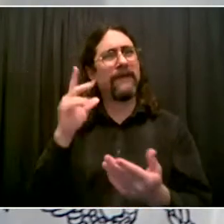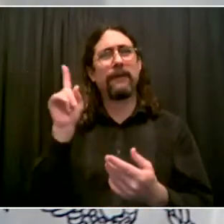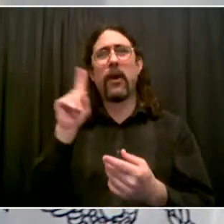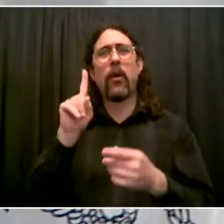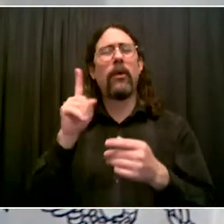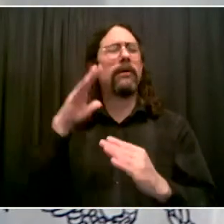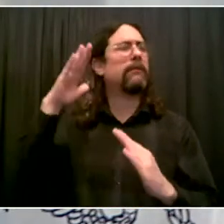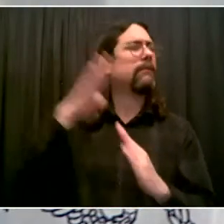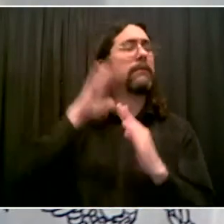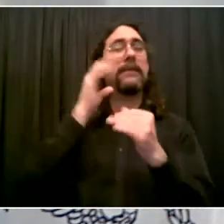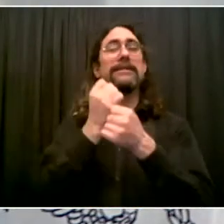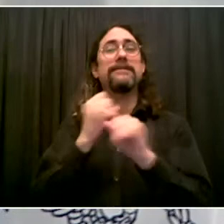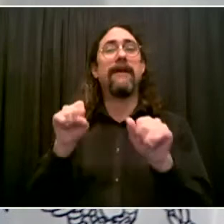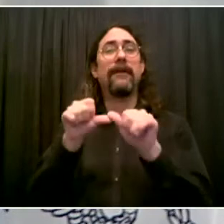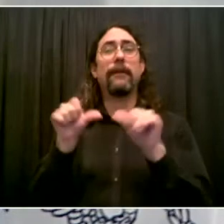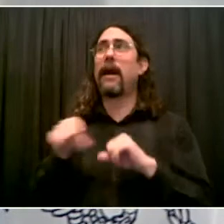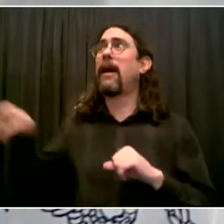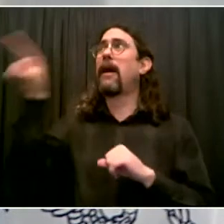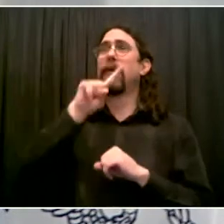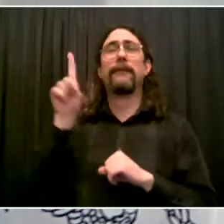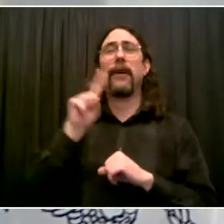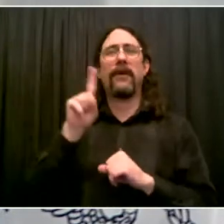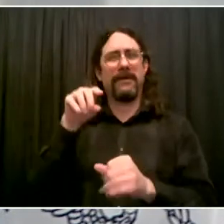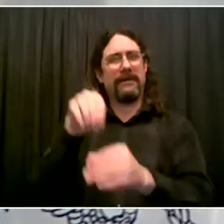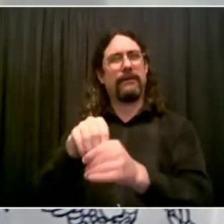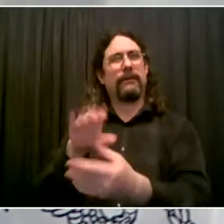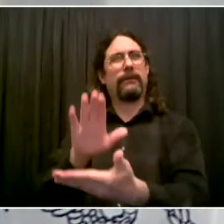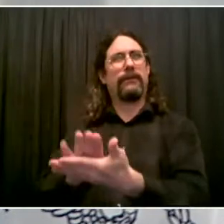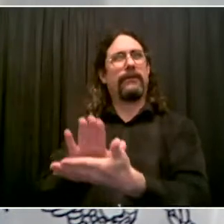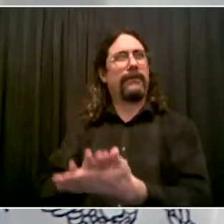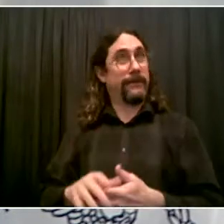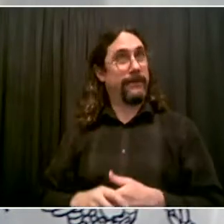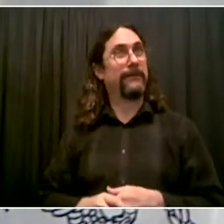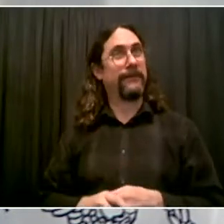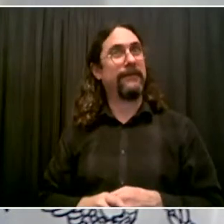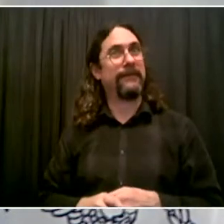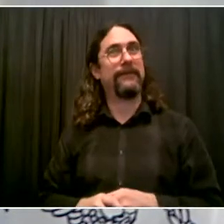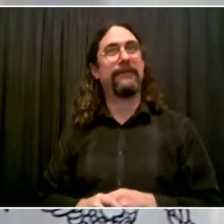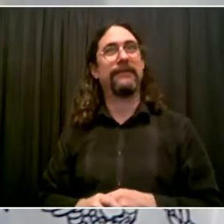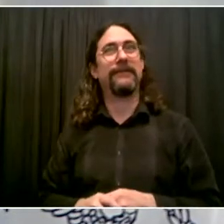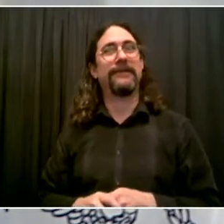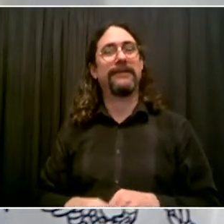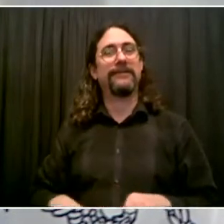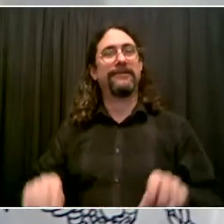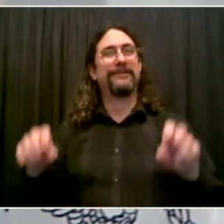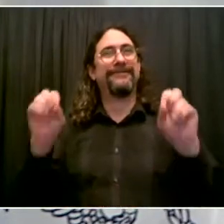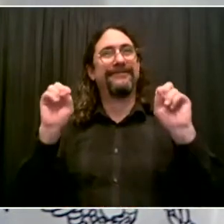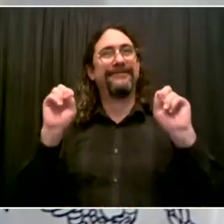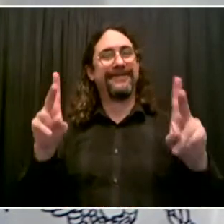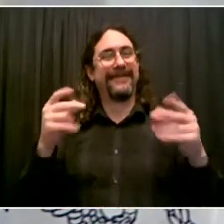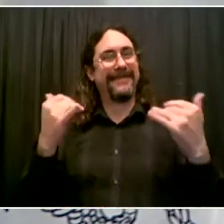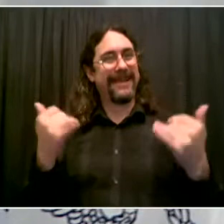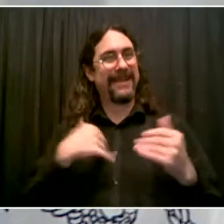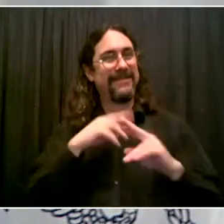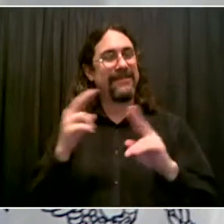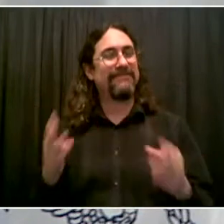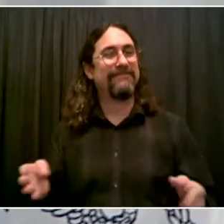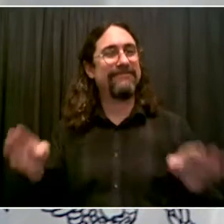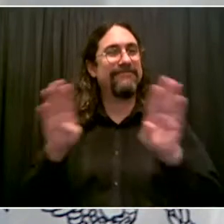EVERYONE WHO CONTINUES TO MAKE BAD A WONDERFUL RRALEITY IN OUR SCHOOLS.